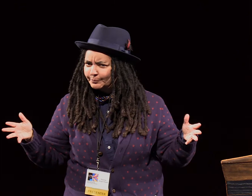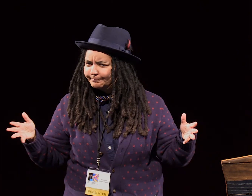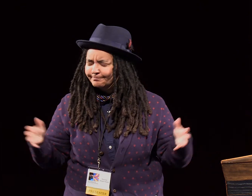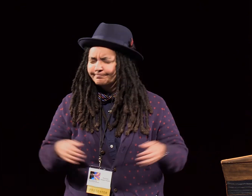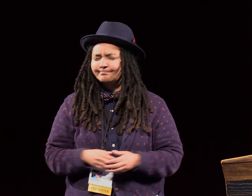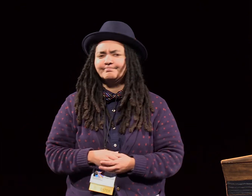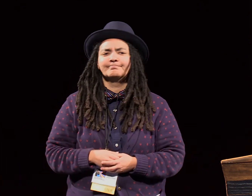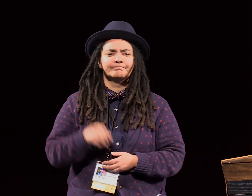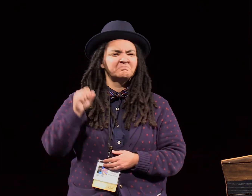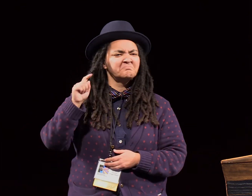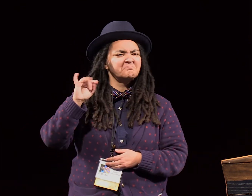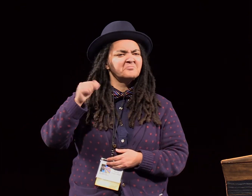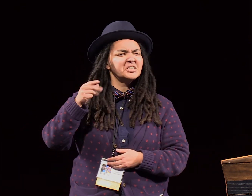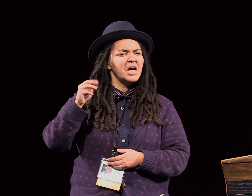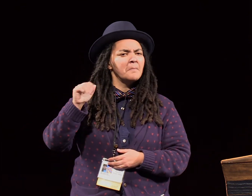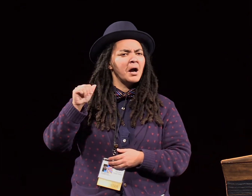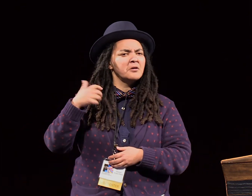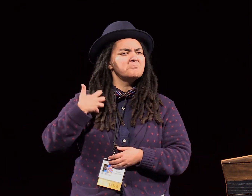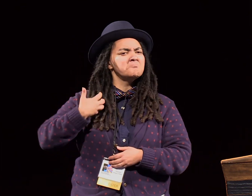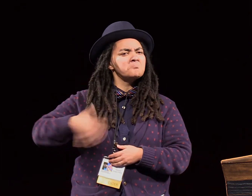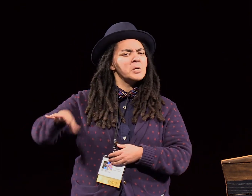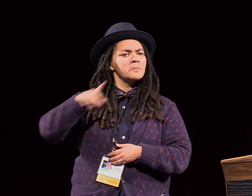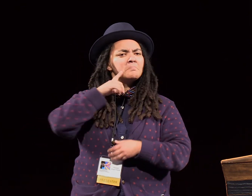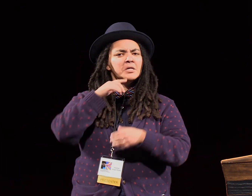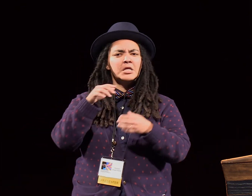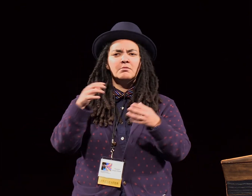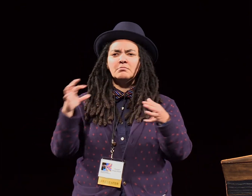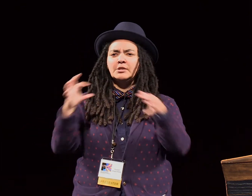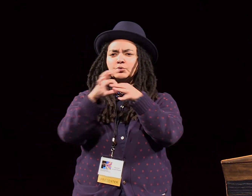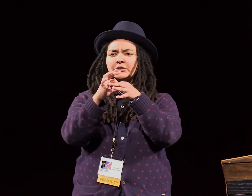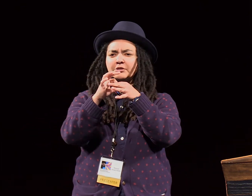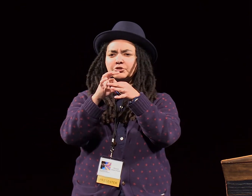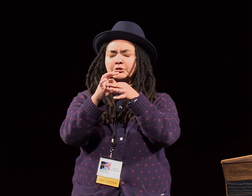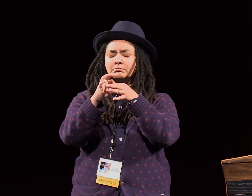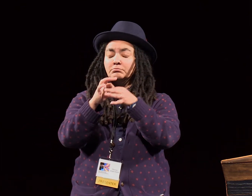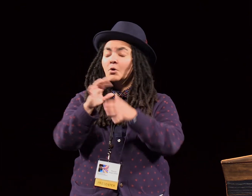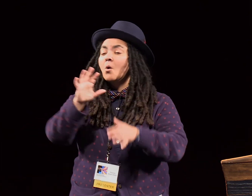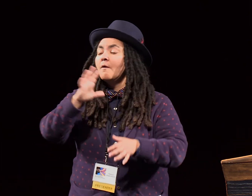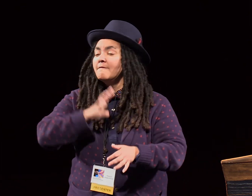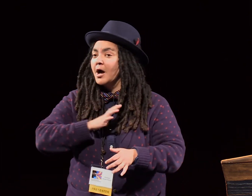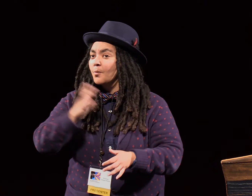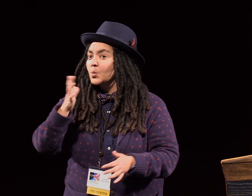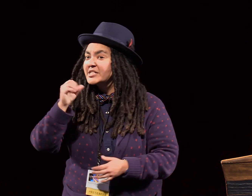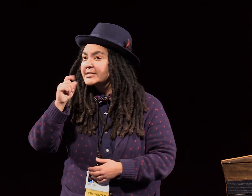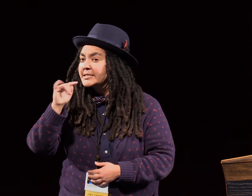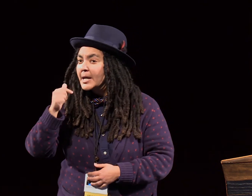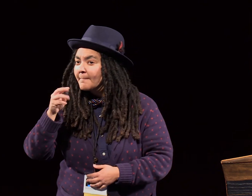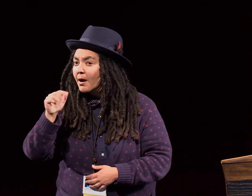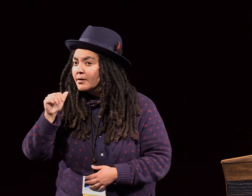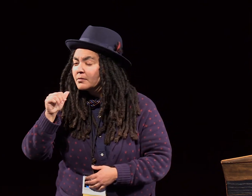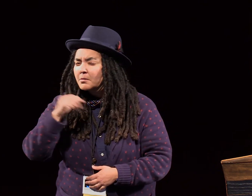OK, so, why is this important? Stigma. Stigma has a strong relationship with this topic.